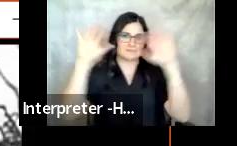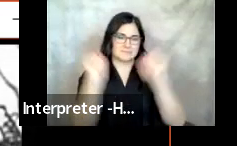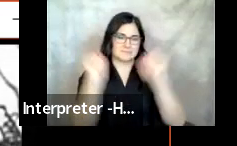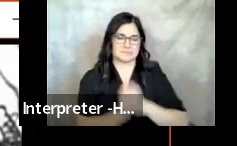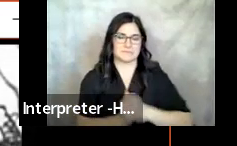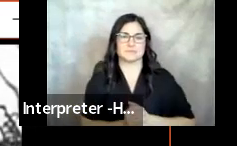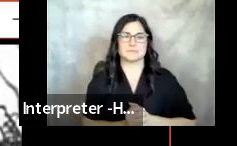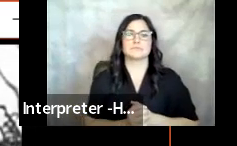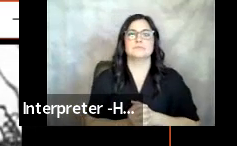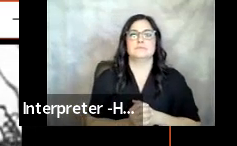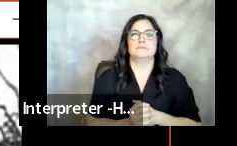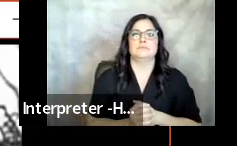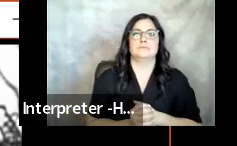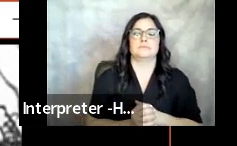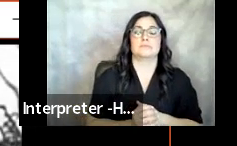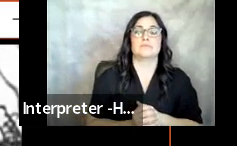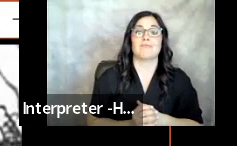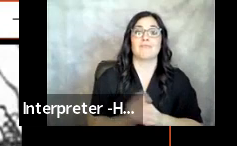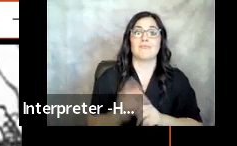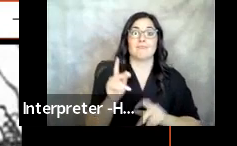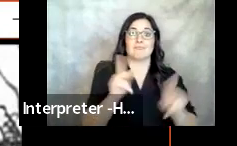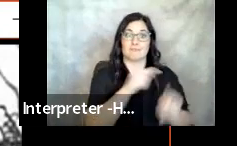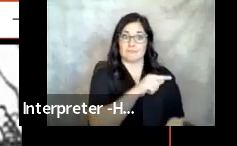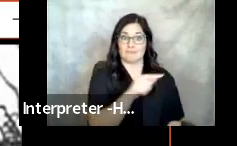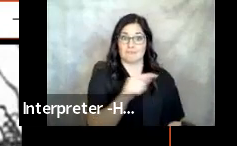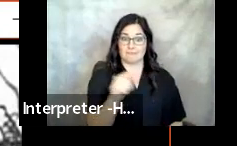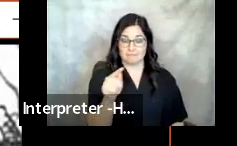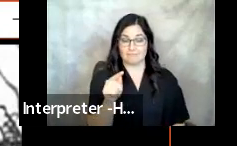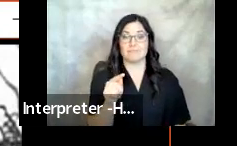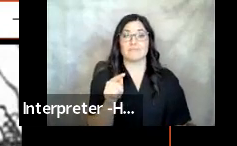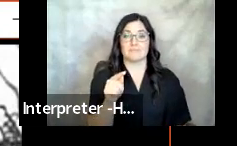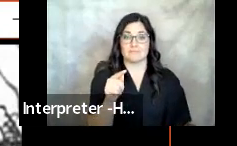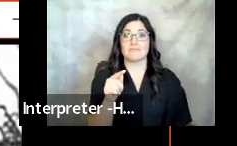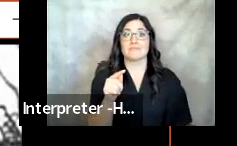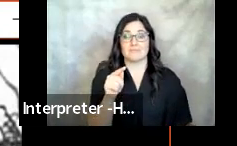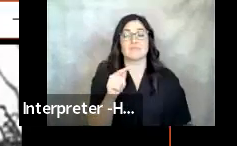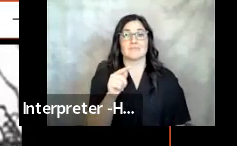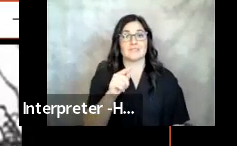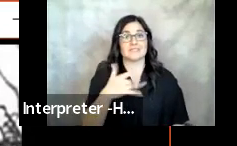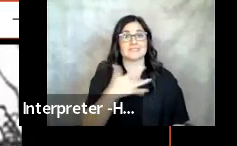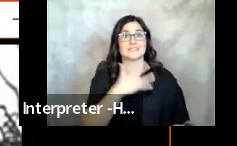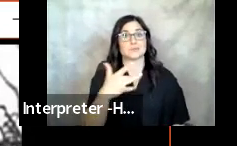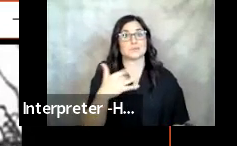Lots of other folks. In the early 20th century. Would do these kinds of pageants, blue gray